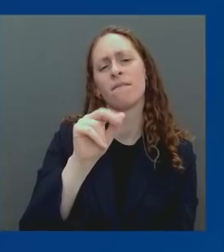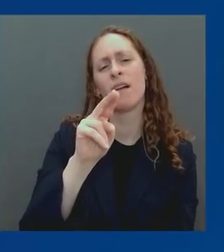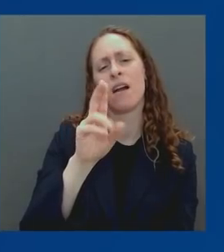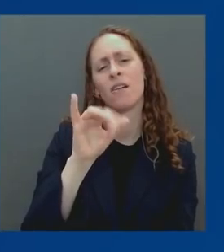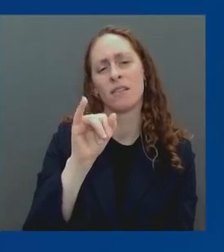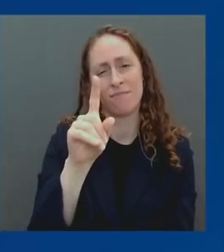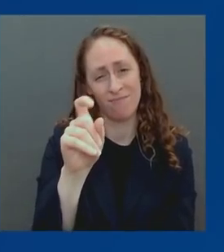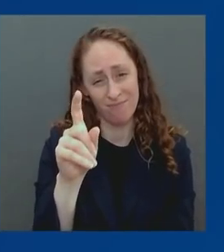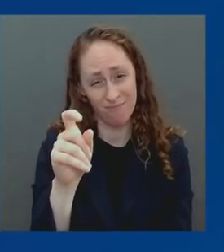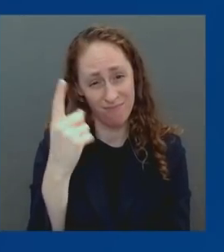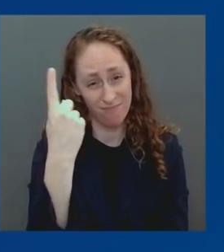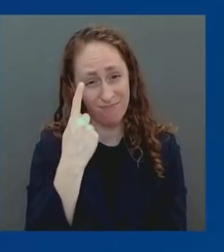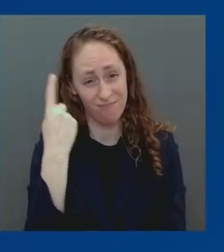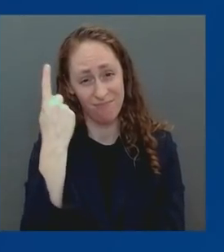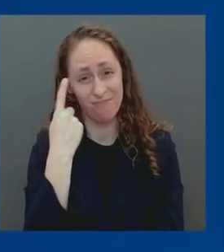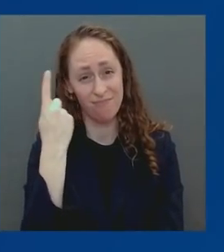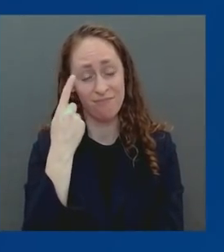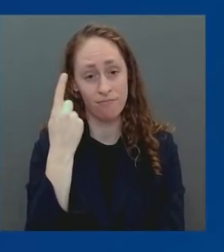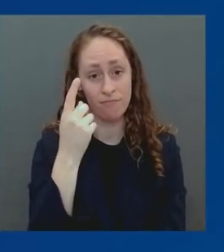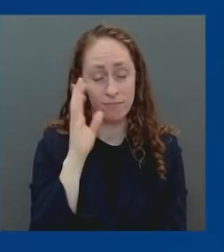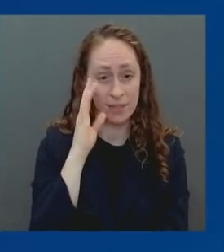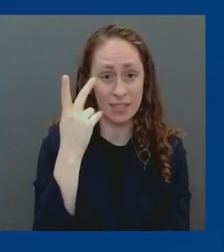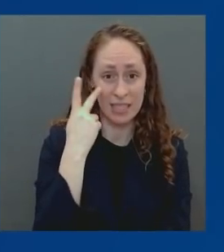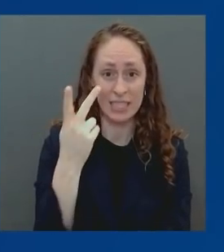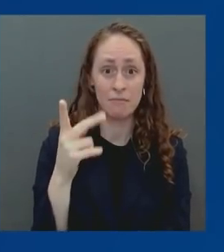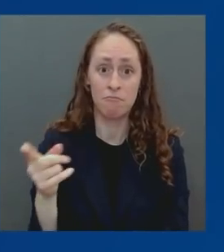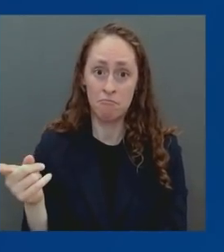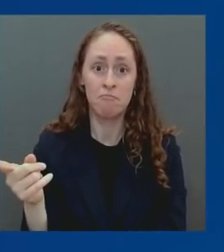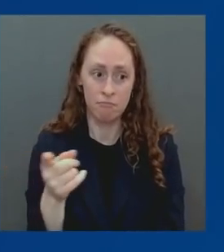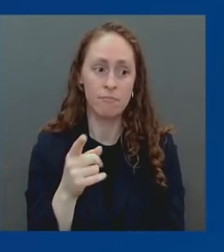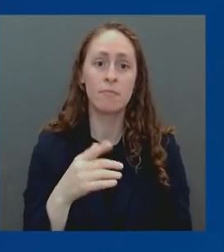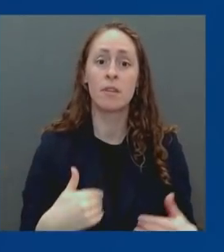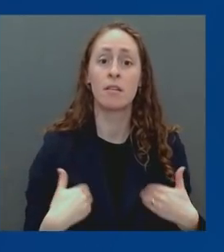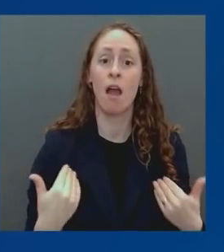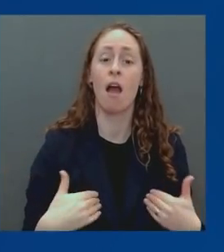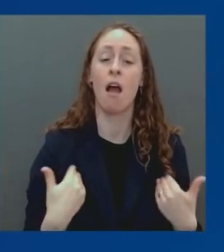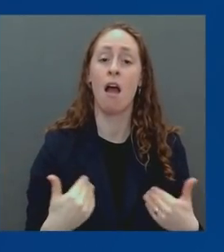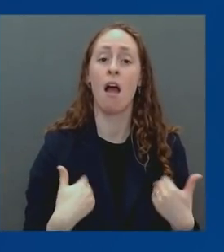unsure about how optimistic they should be feeling right now, when the last update we got